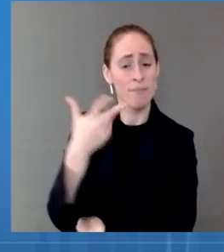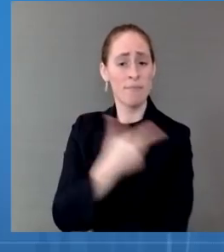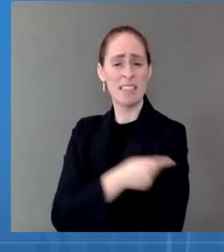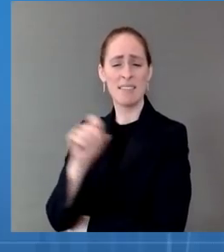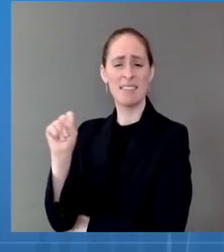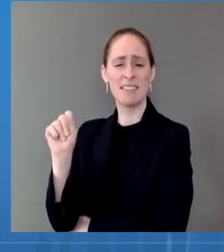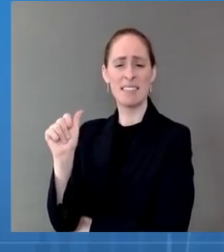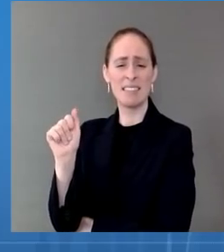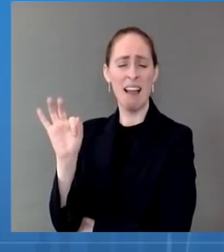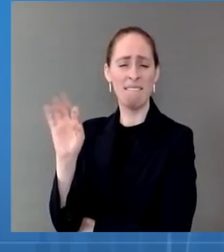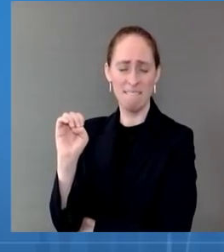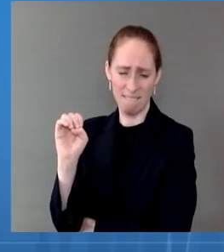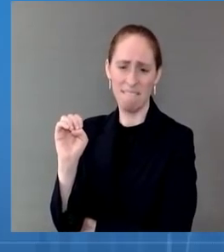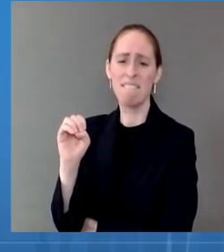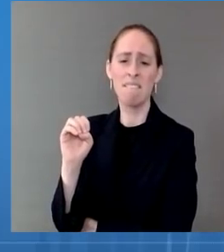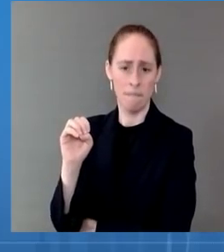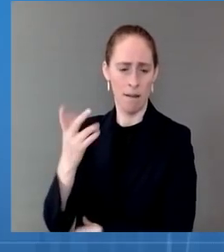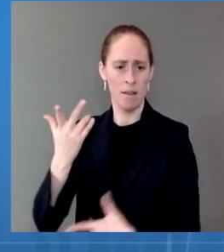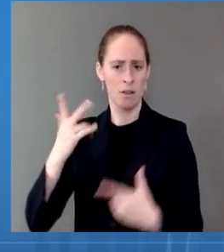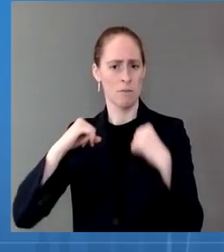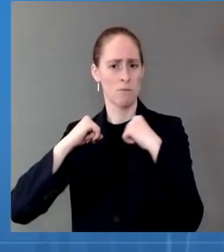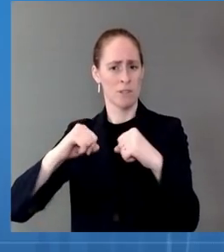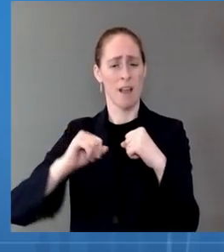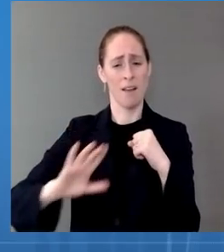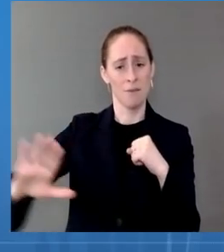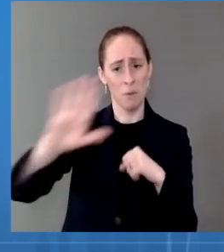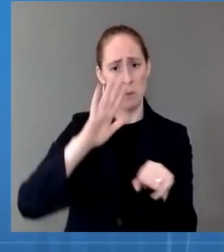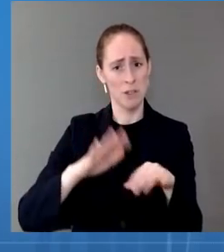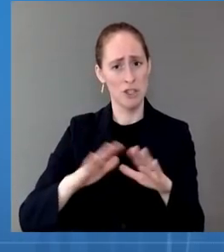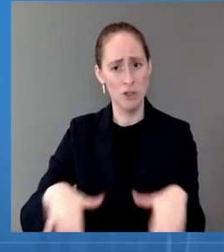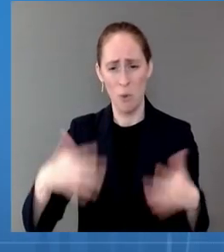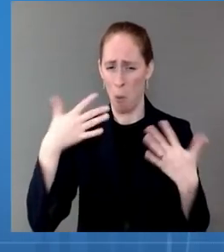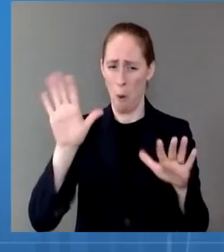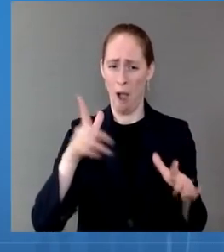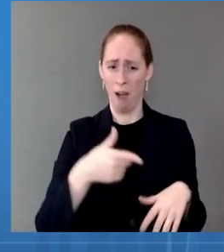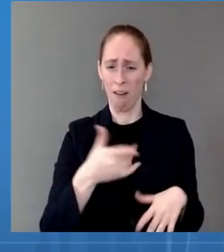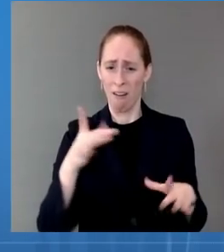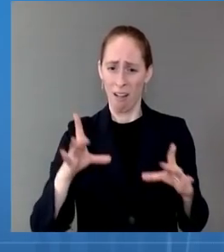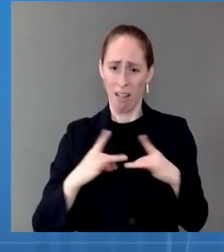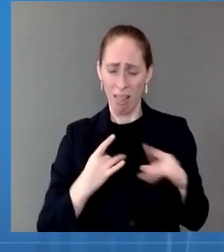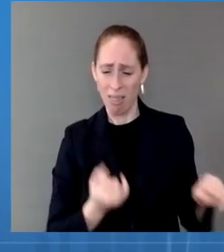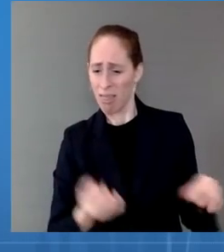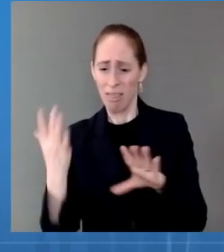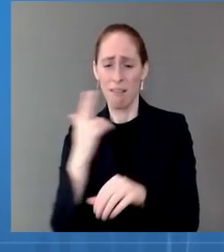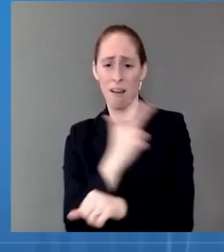In the last month, there have been seven million shots given to children ages five to 11.